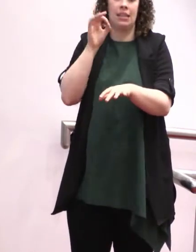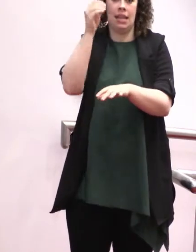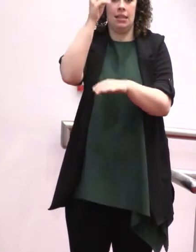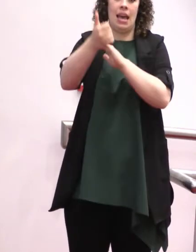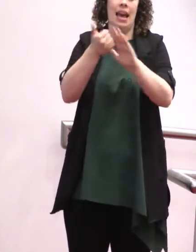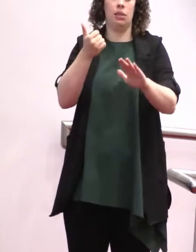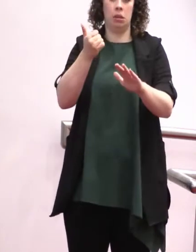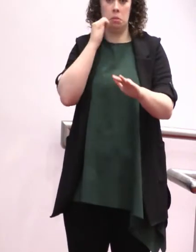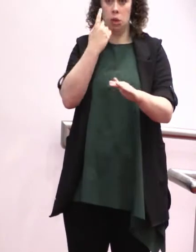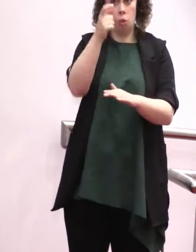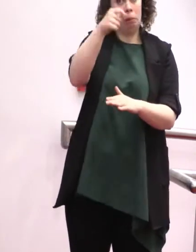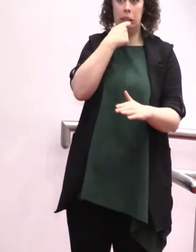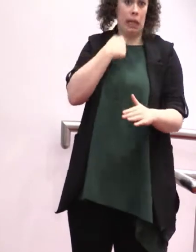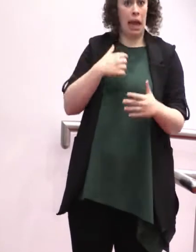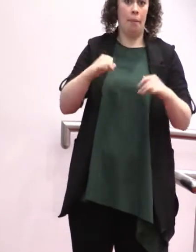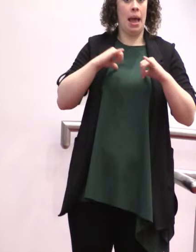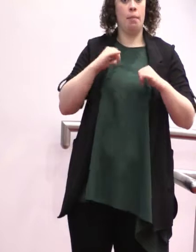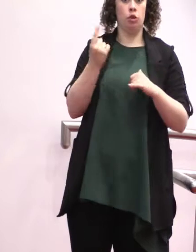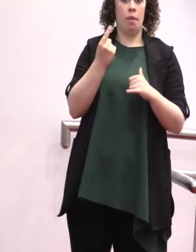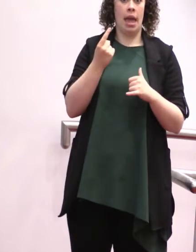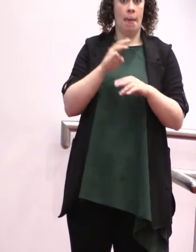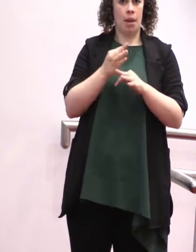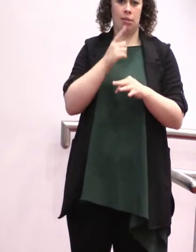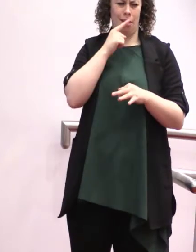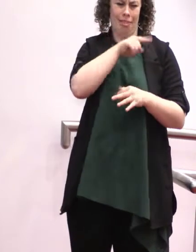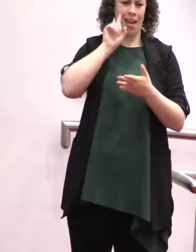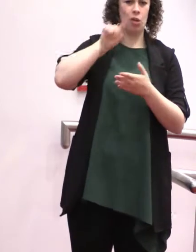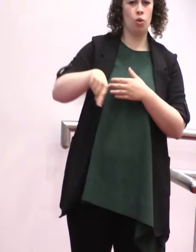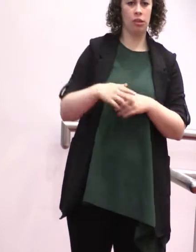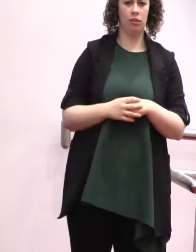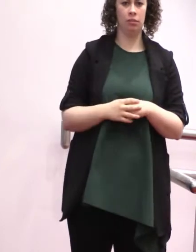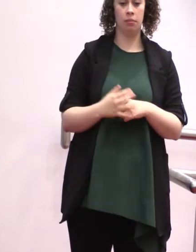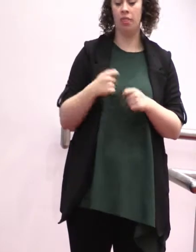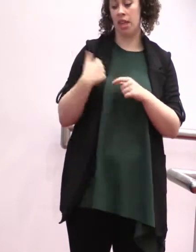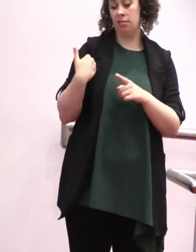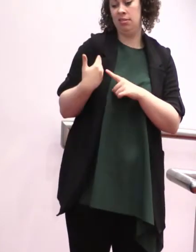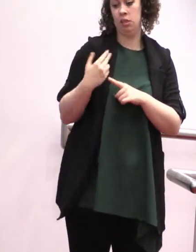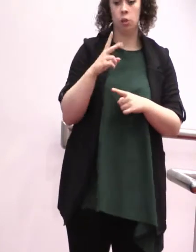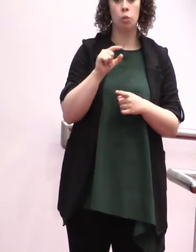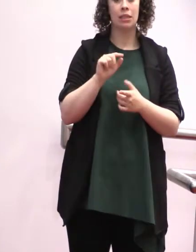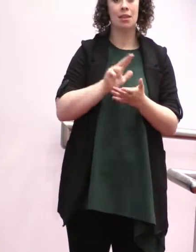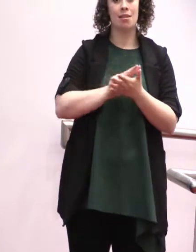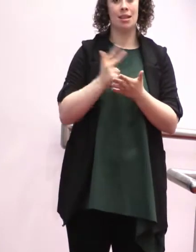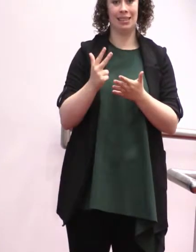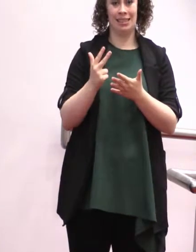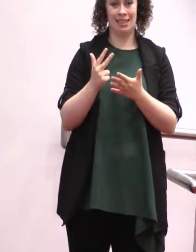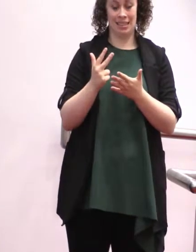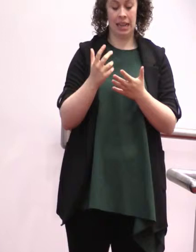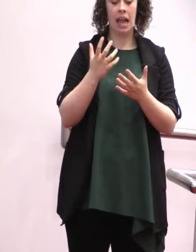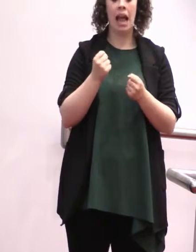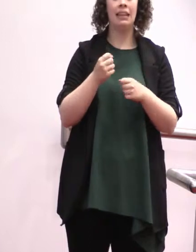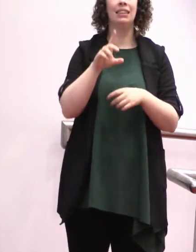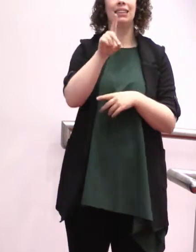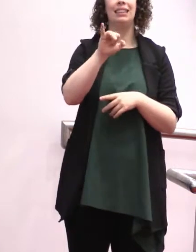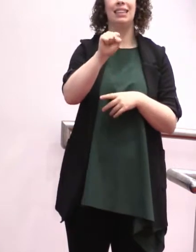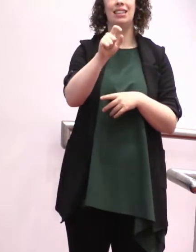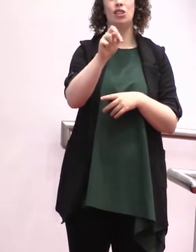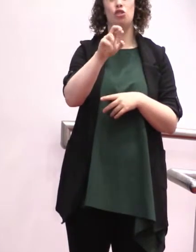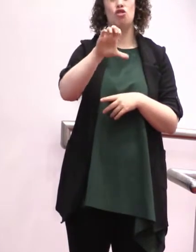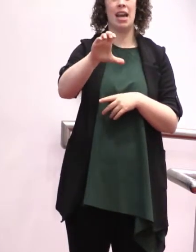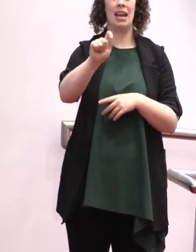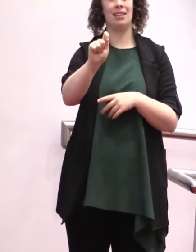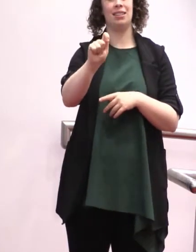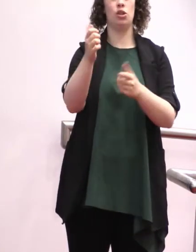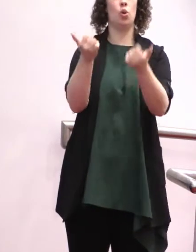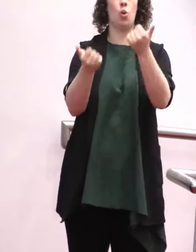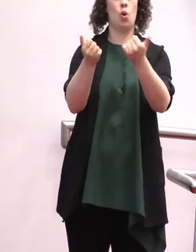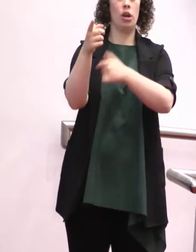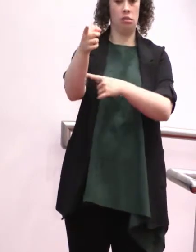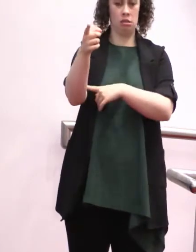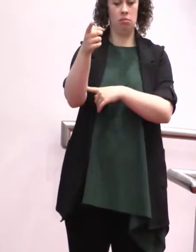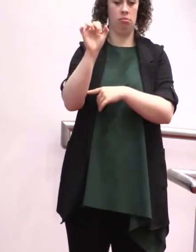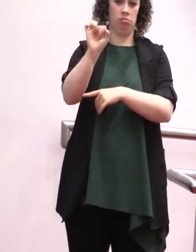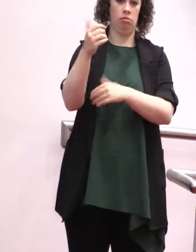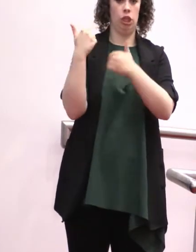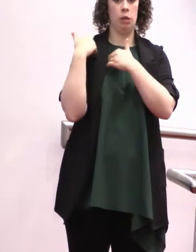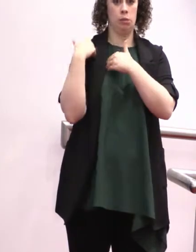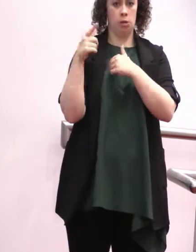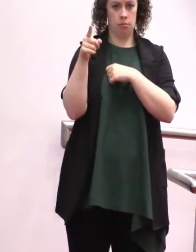In April 2018, the principal procedure of the district court and they one